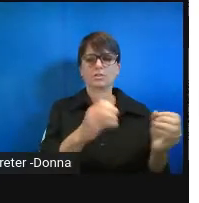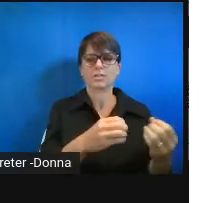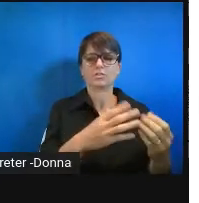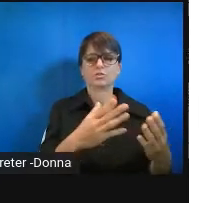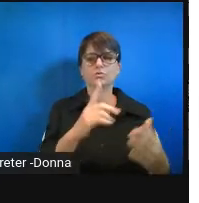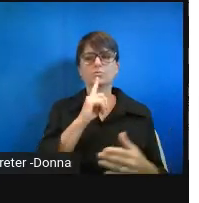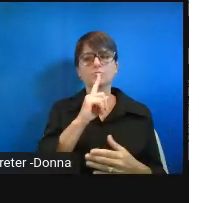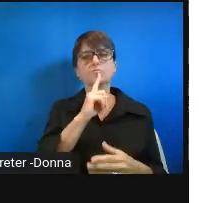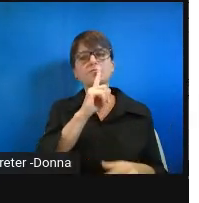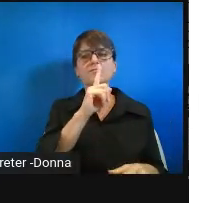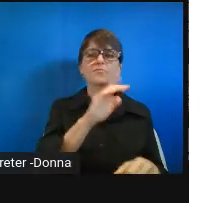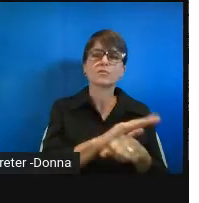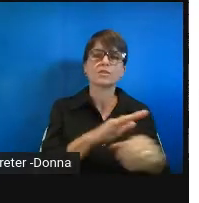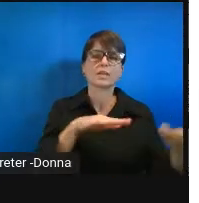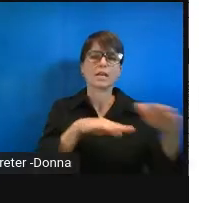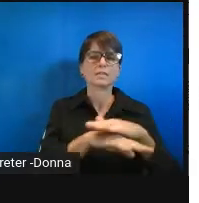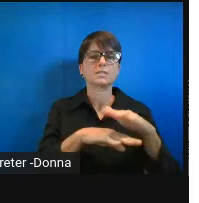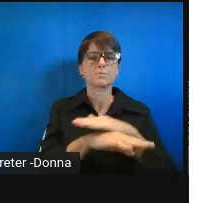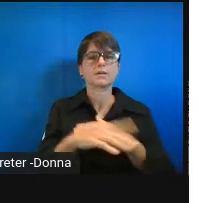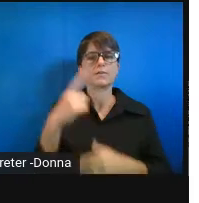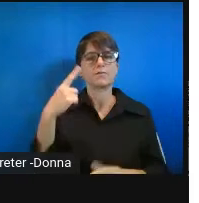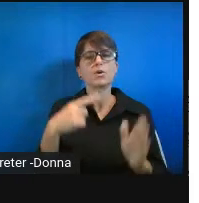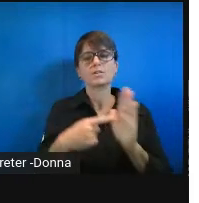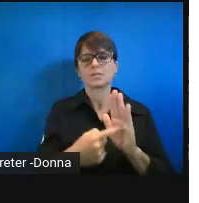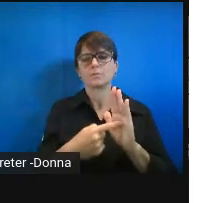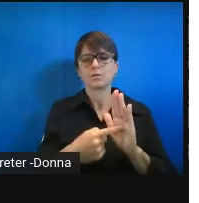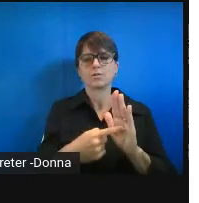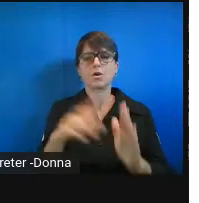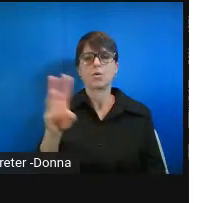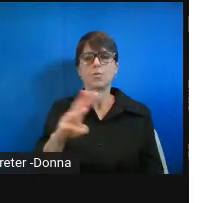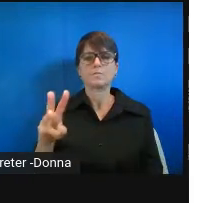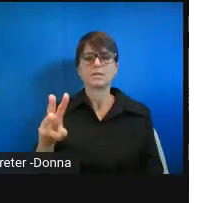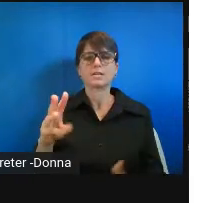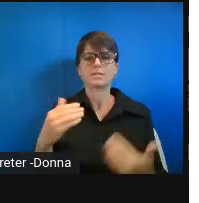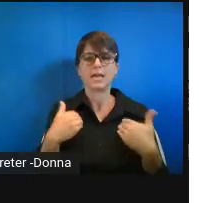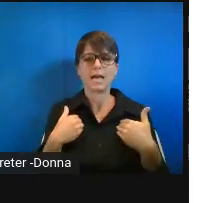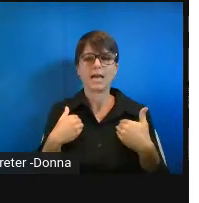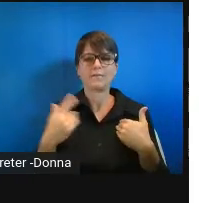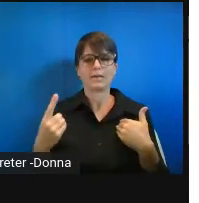and also references to apply national and local laws and policies.